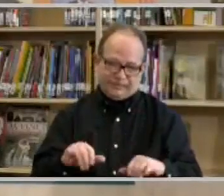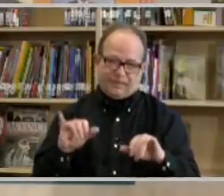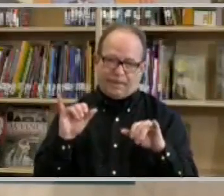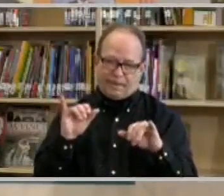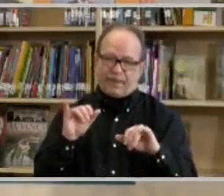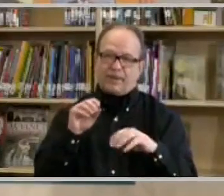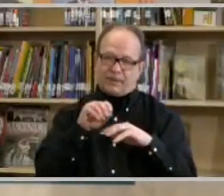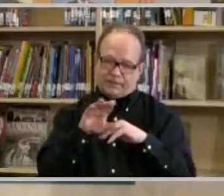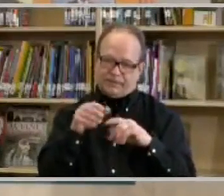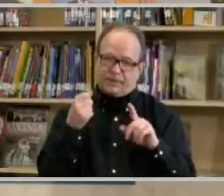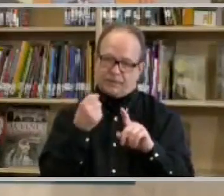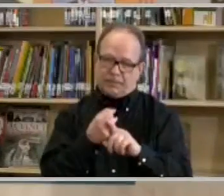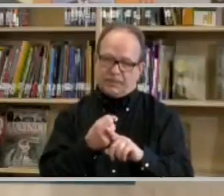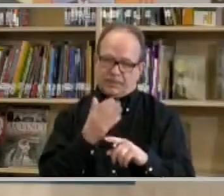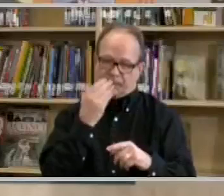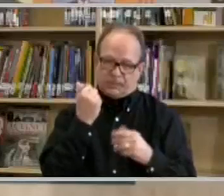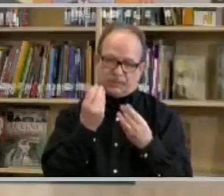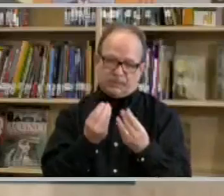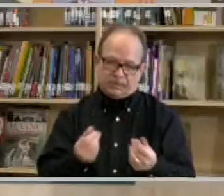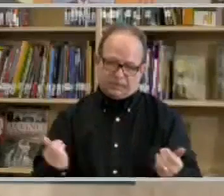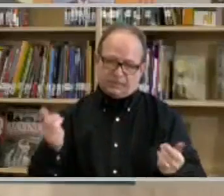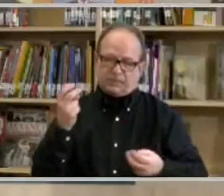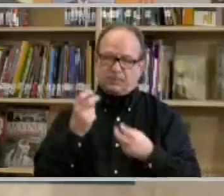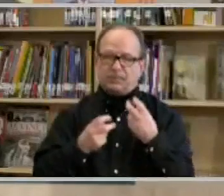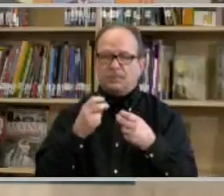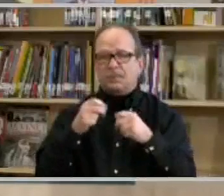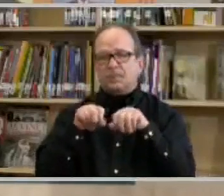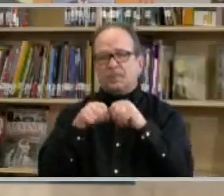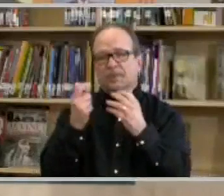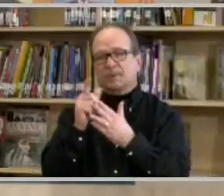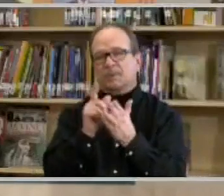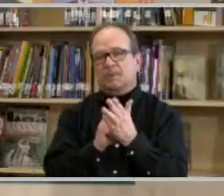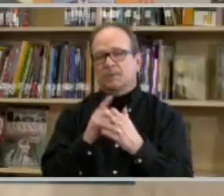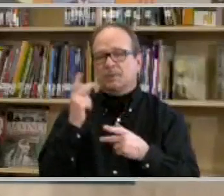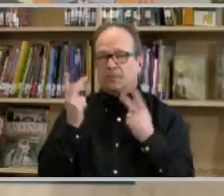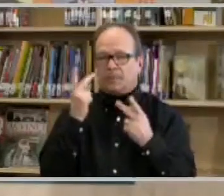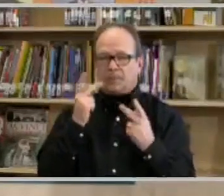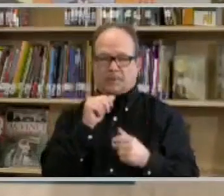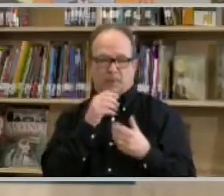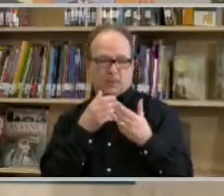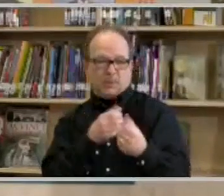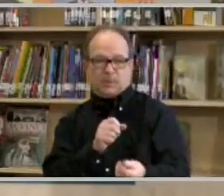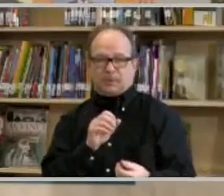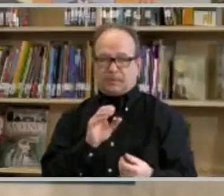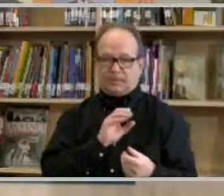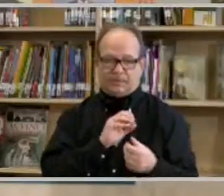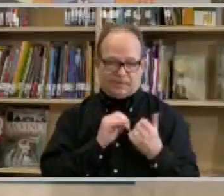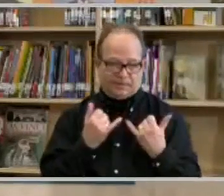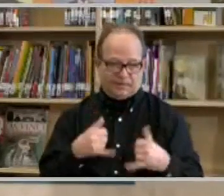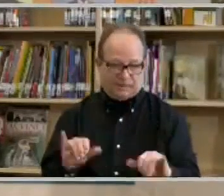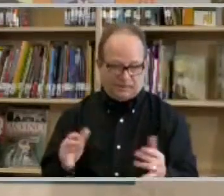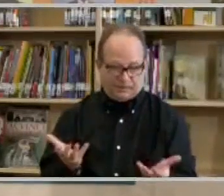TO THOSE RELATIONSHIPS AND I BELIEVE THAT DAMAGE IS STILL HAVING EFFECTS ON OUR ABILITY TO SOLVE CRIMES TODAY IN TERMS OF